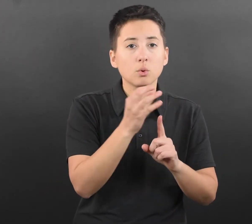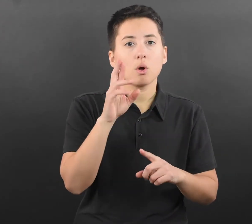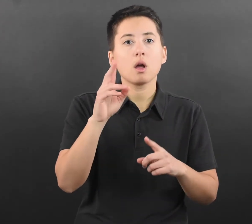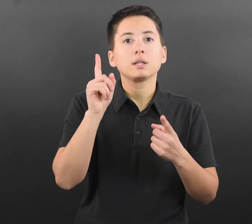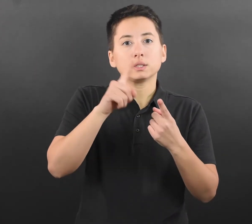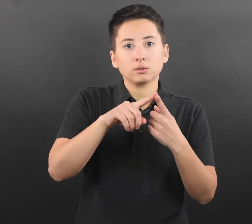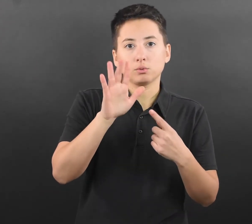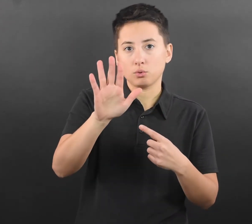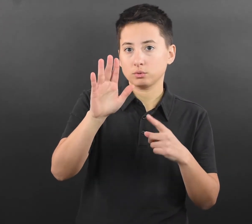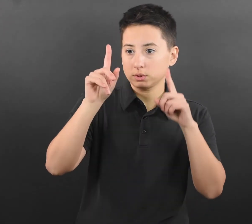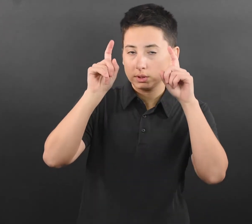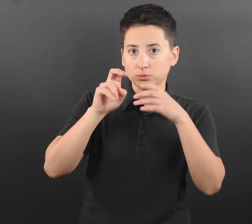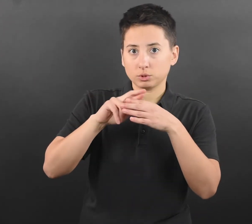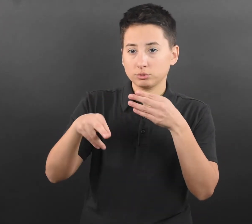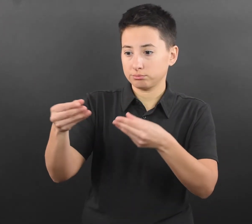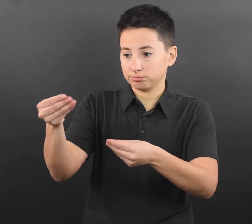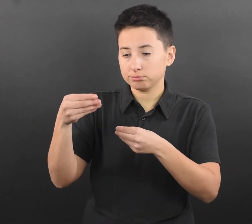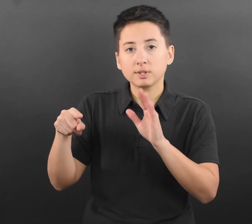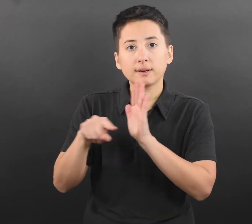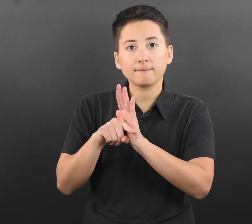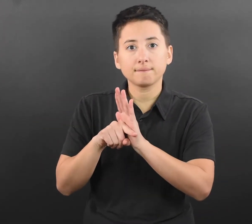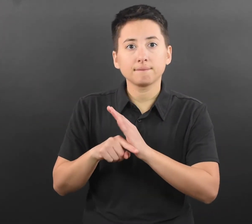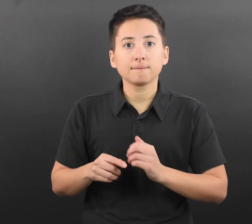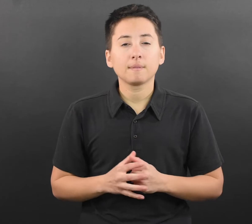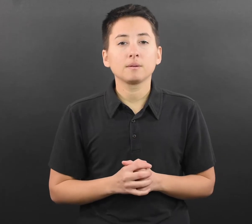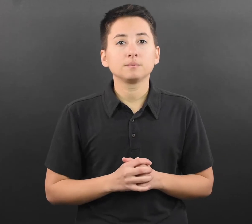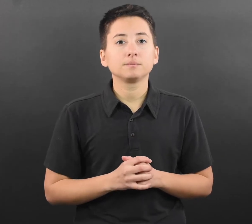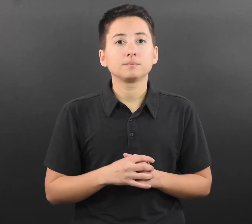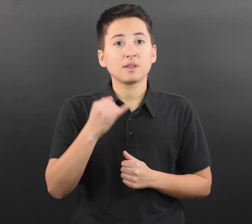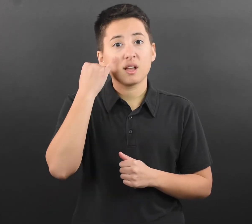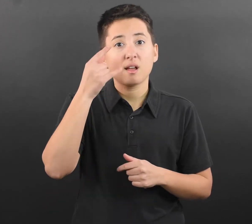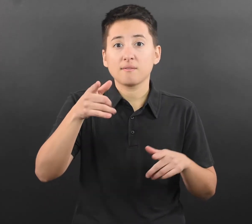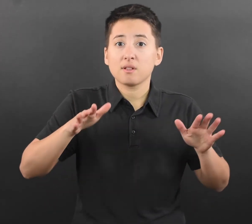If you are not vaccinated and have been exposed to someone with COVID-19: